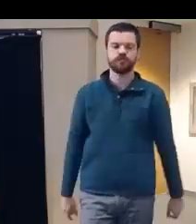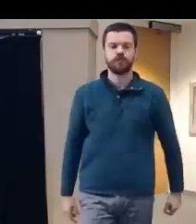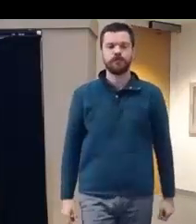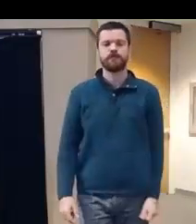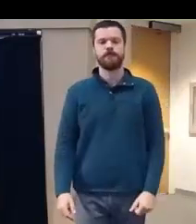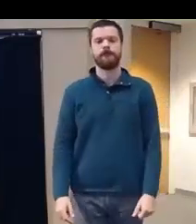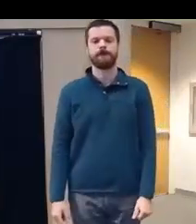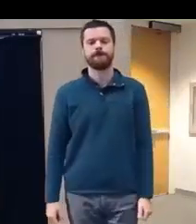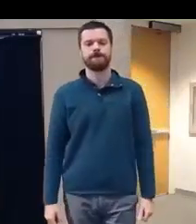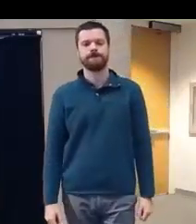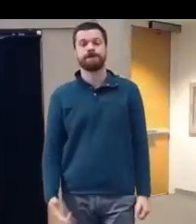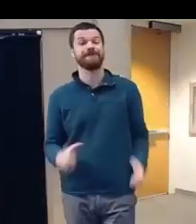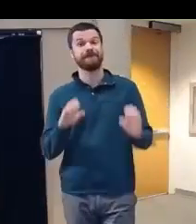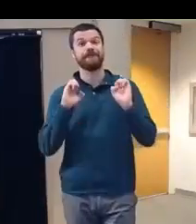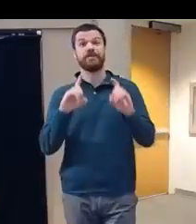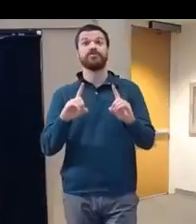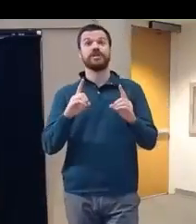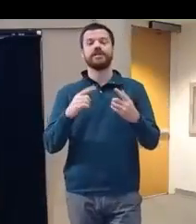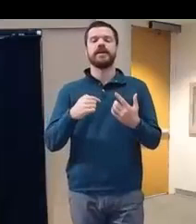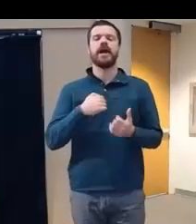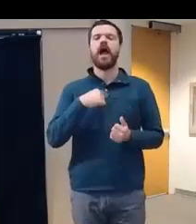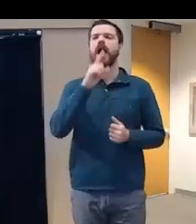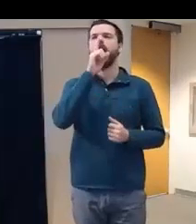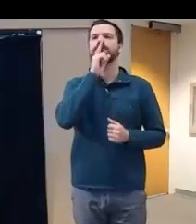um how else is education happening I'm not going to point at people because my mother